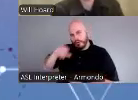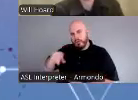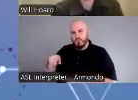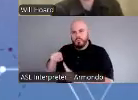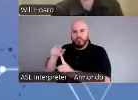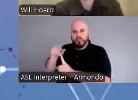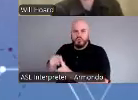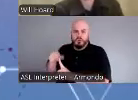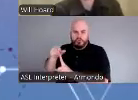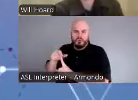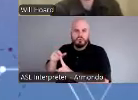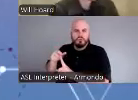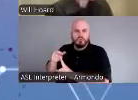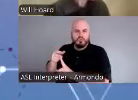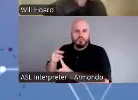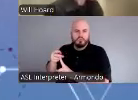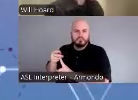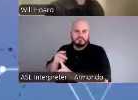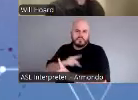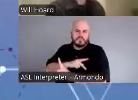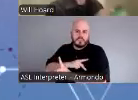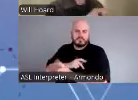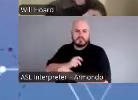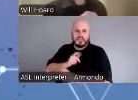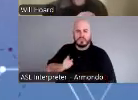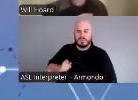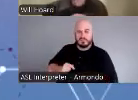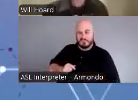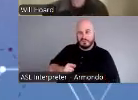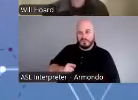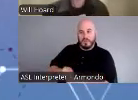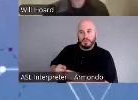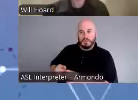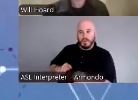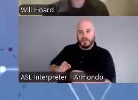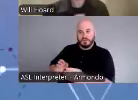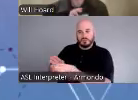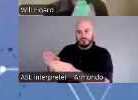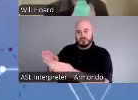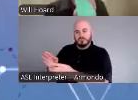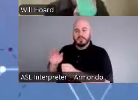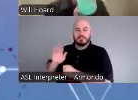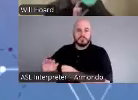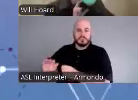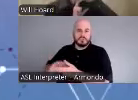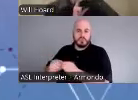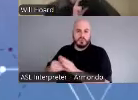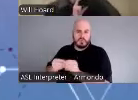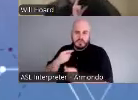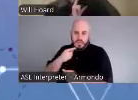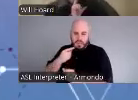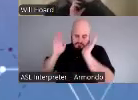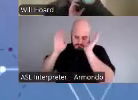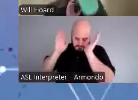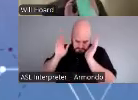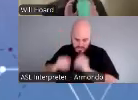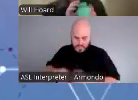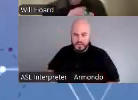And I wasn't sure if she was going in the right direction. But it's her story to tell, so I let her go whatever route